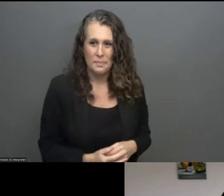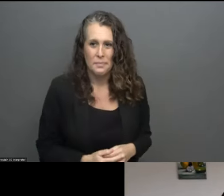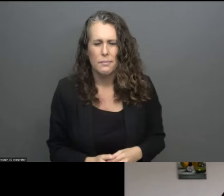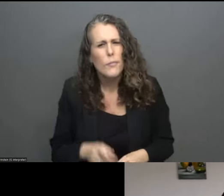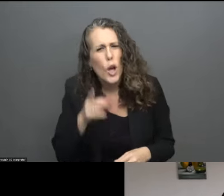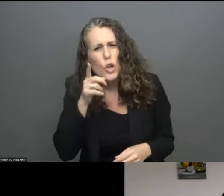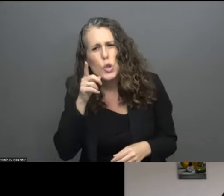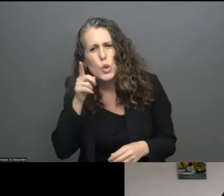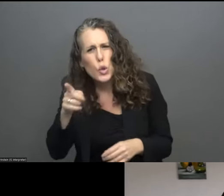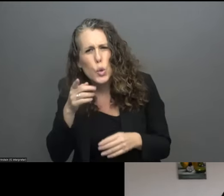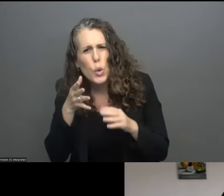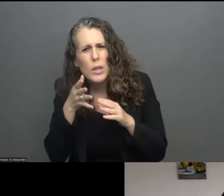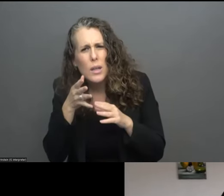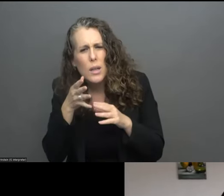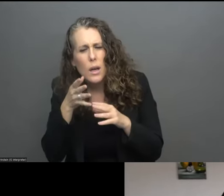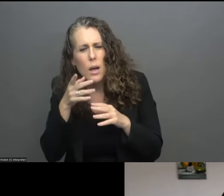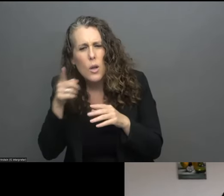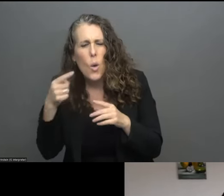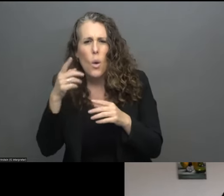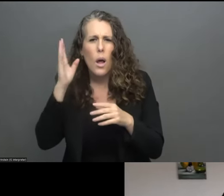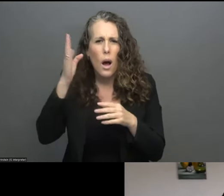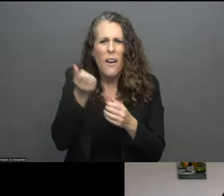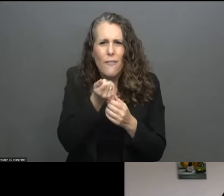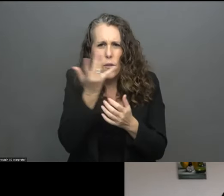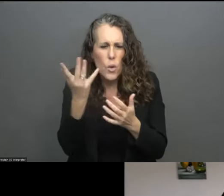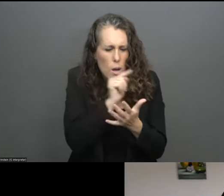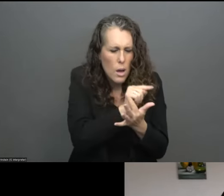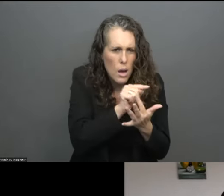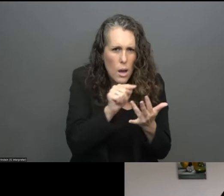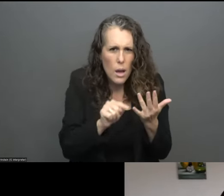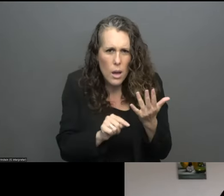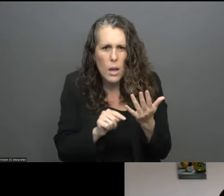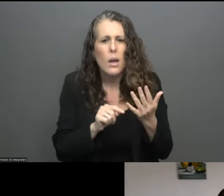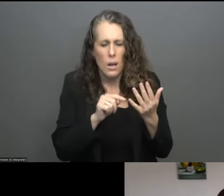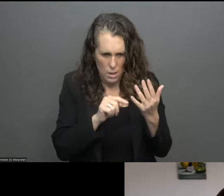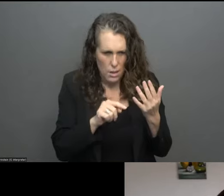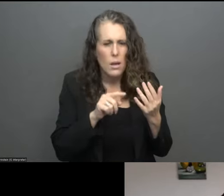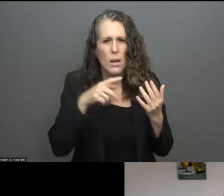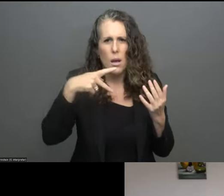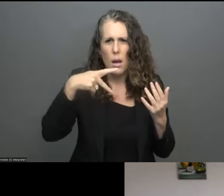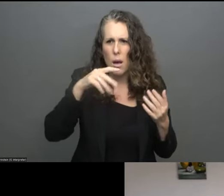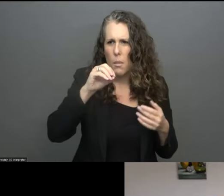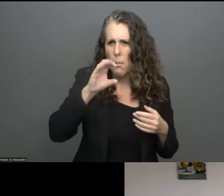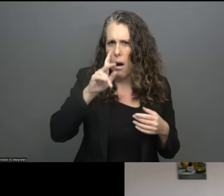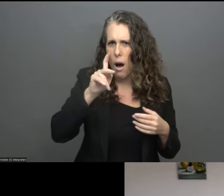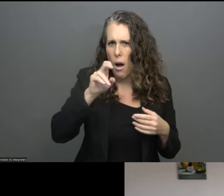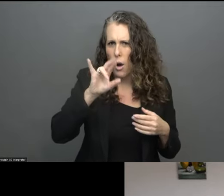that we will discuss in detail more in this conference like at the end you said partnering Of course we will have a session on 09:54:30 partnering, and we will hear from